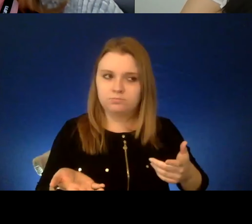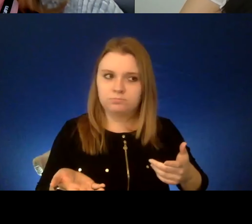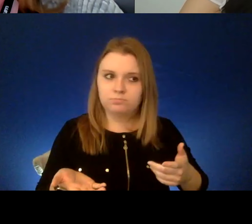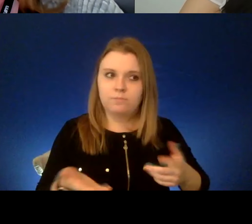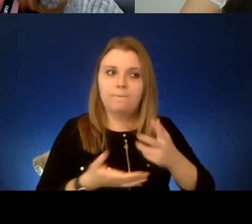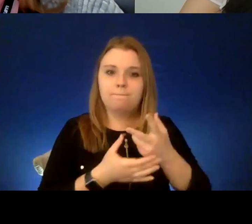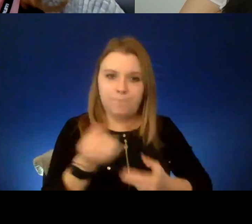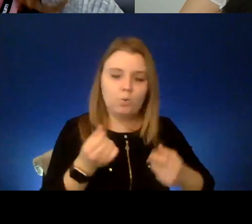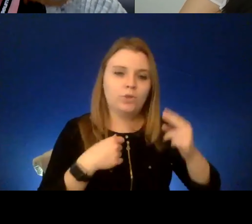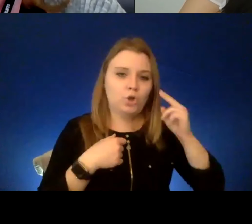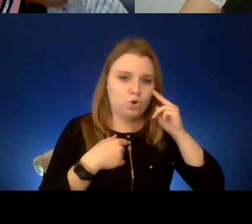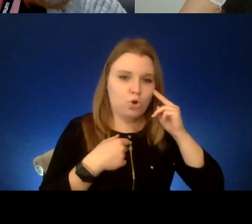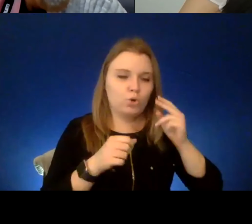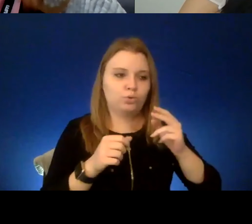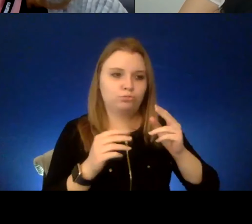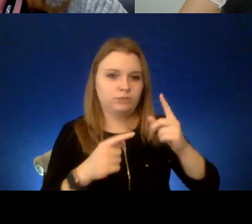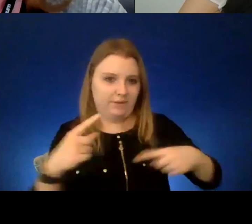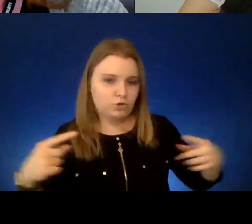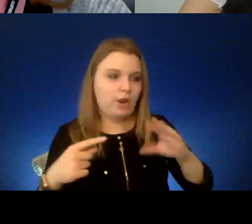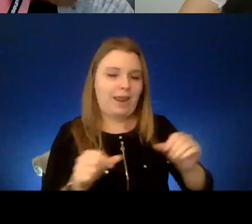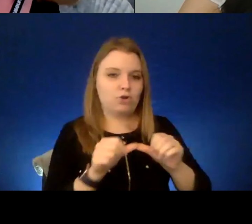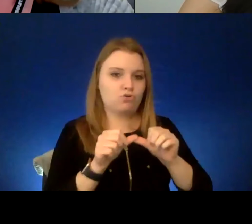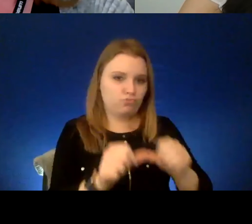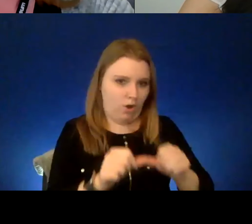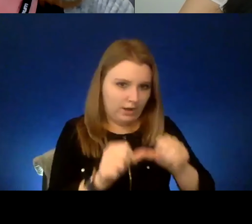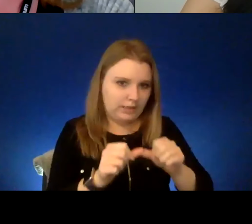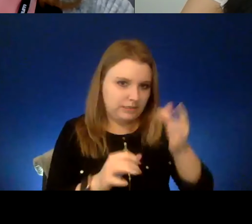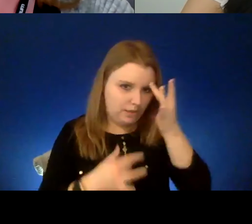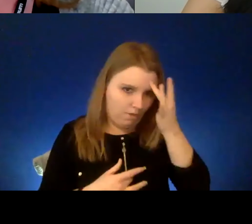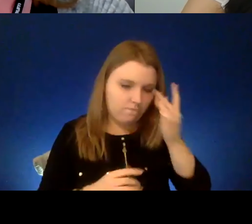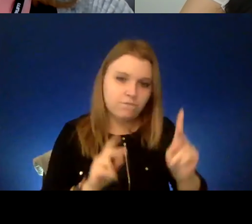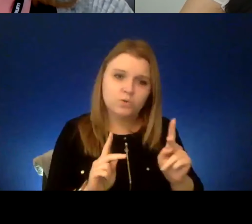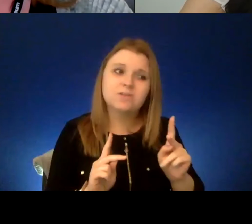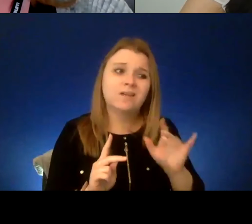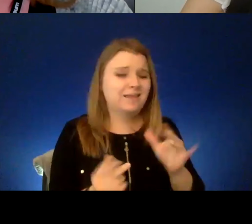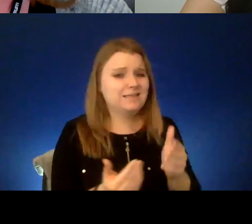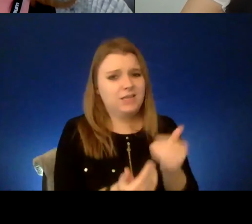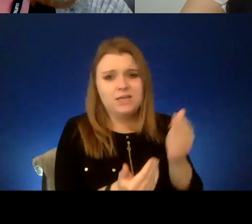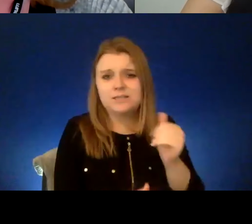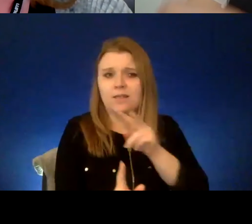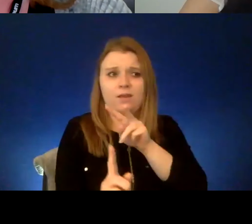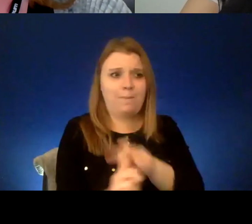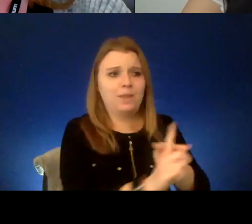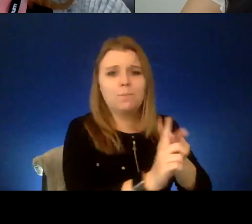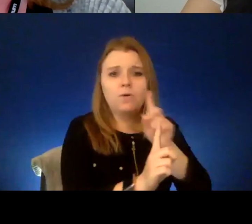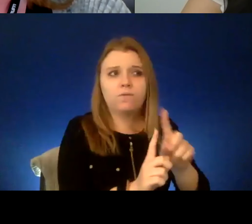and chronically ill and disabled folks. So yeah, like these are easily applicable for kind of ongoing considerations